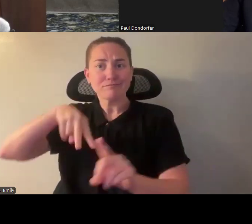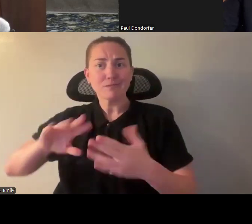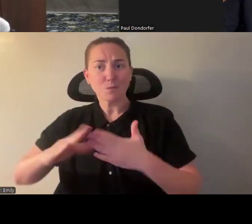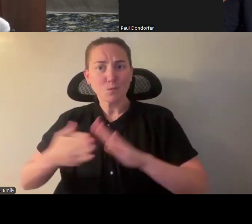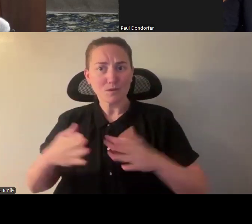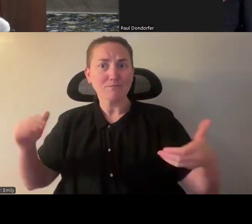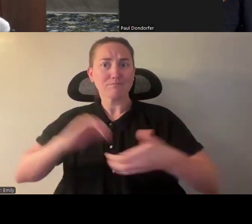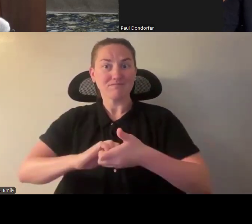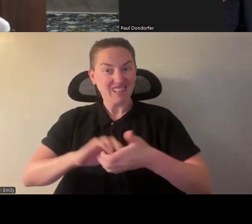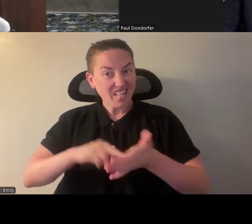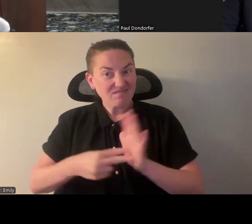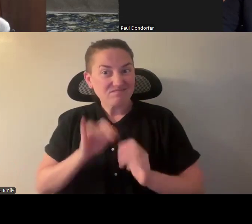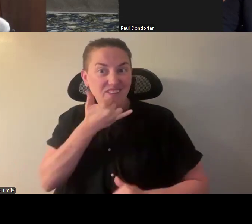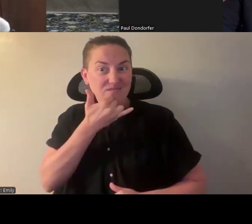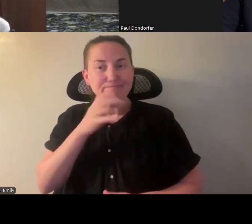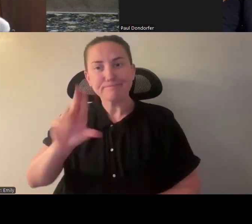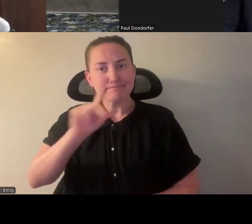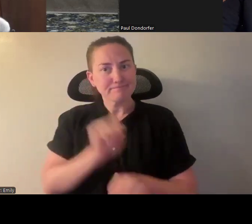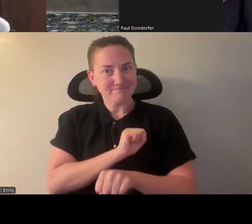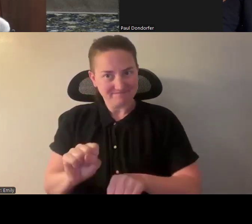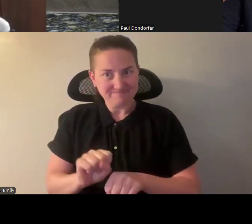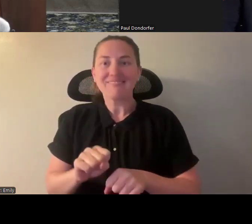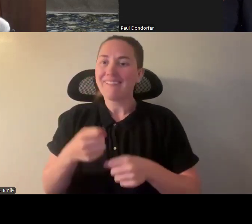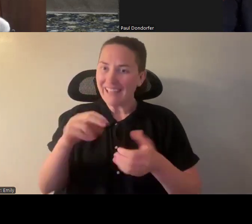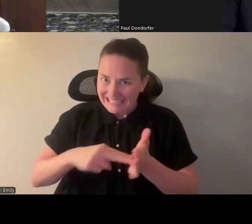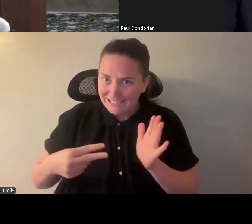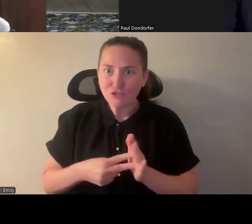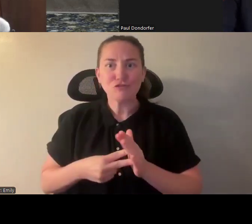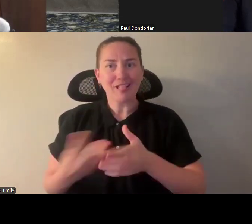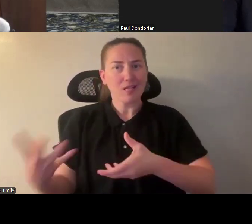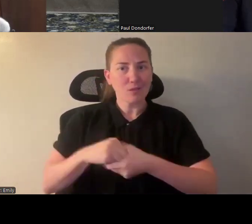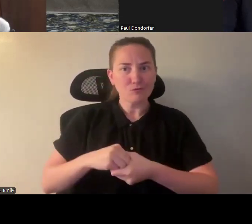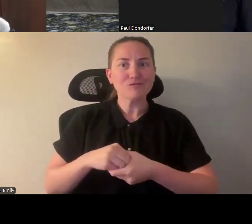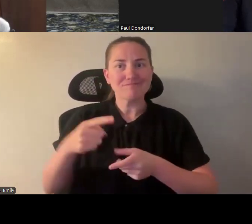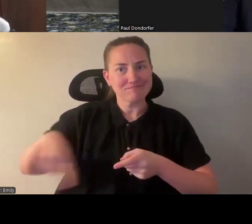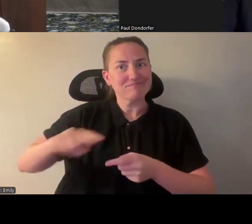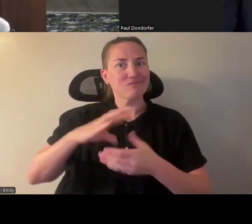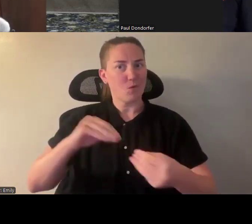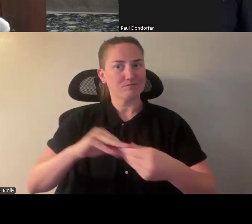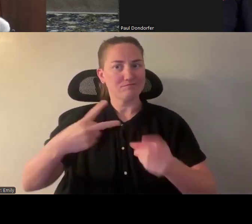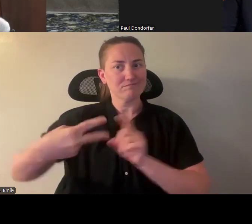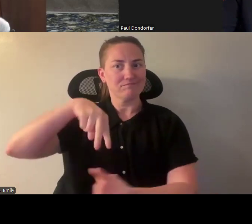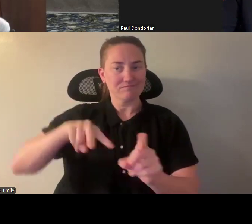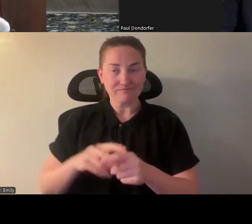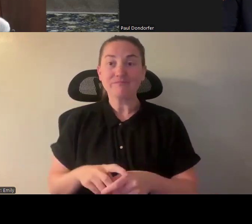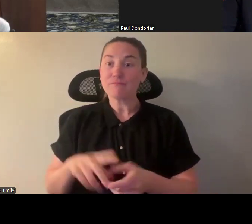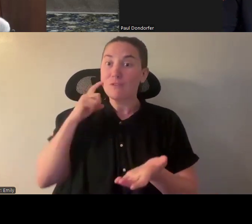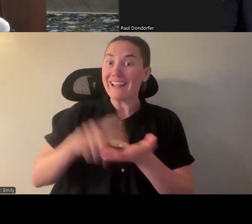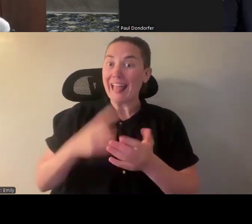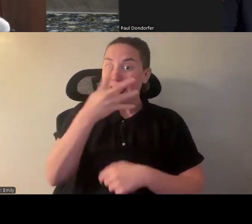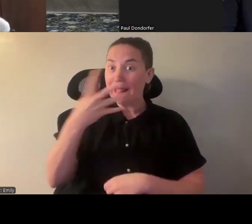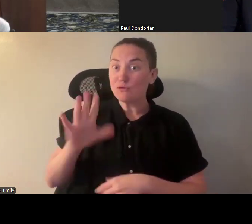accidental It is a result of intentional inclusion and the recognition that immigrants voice matters